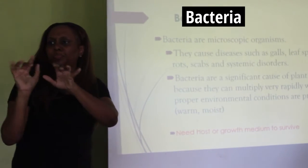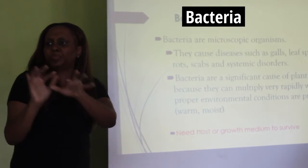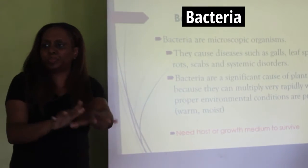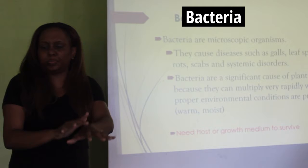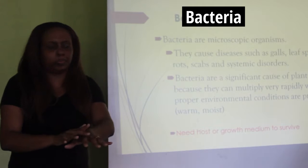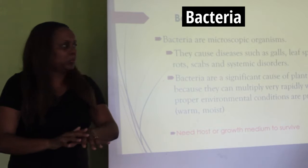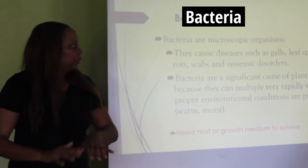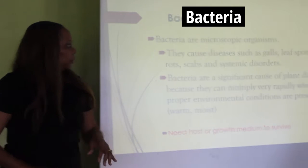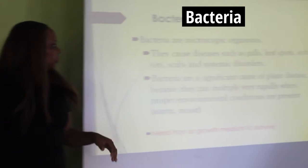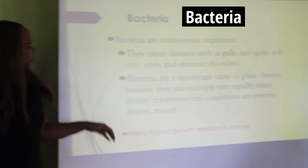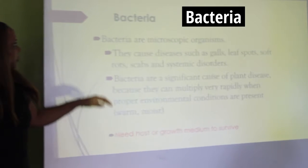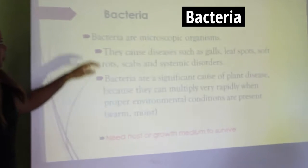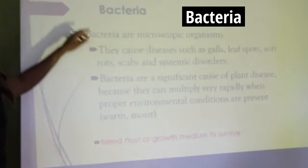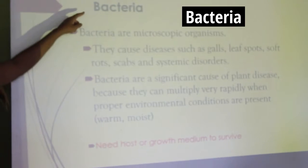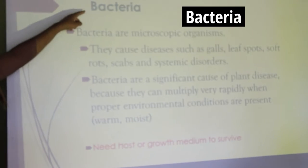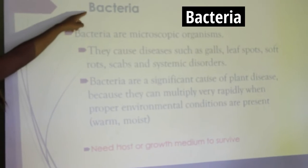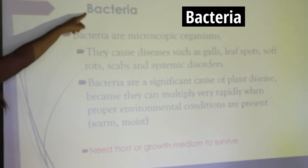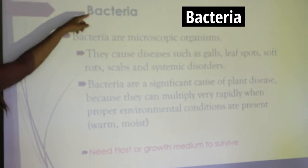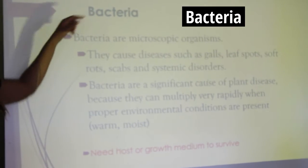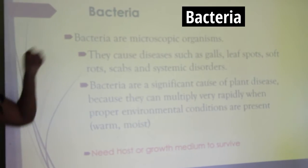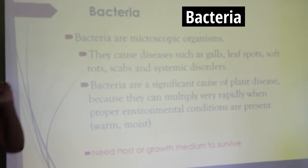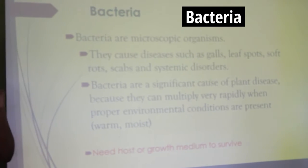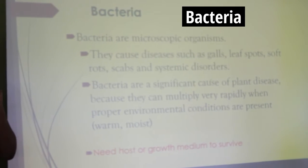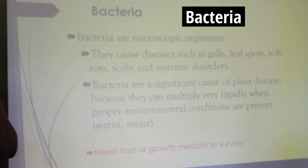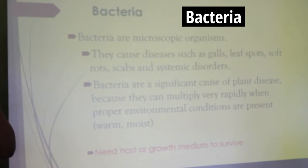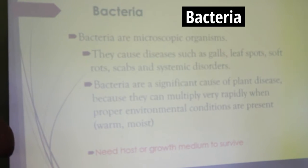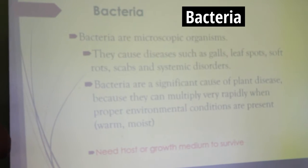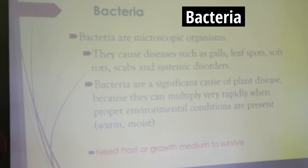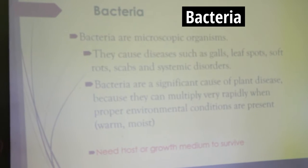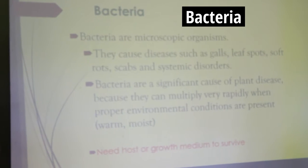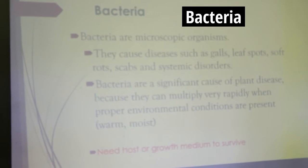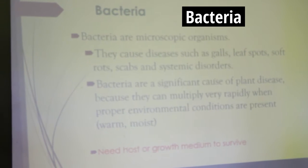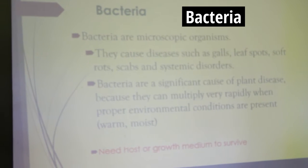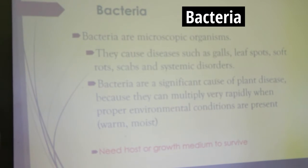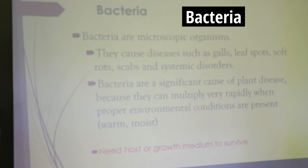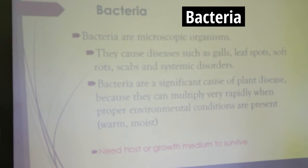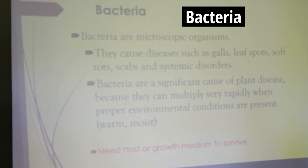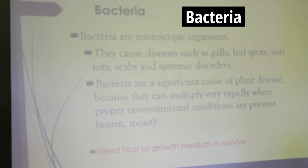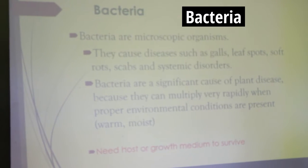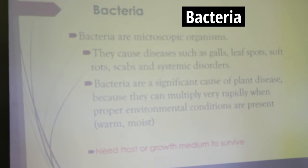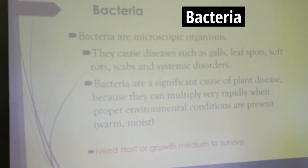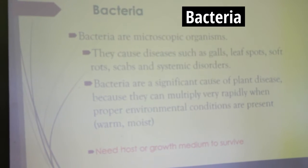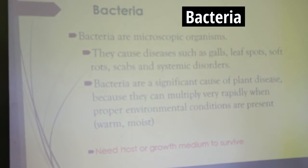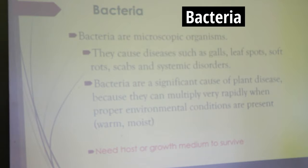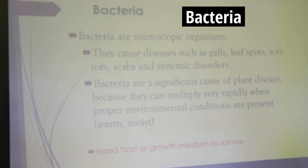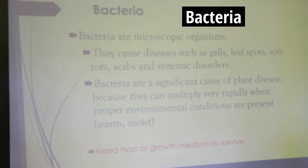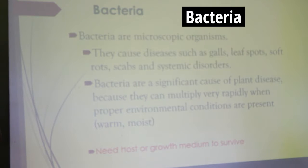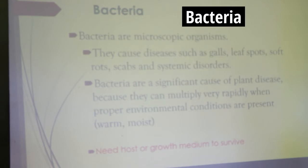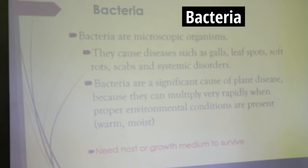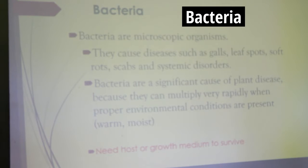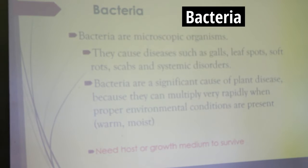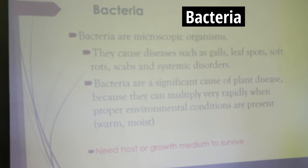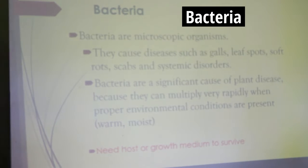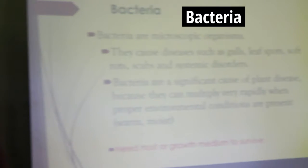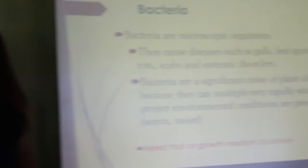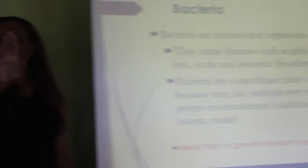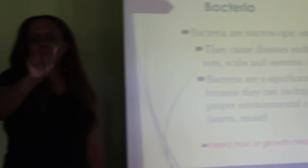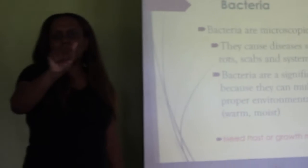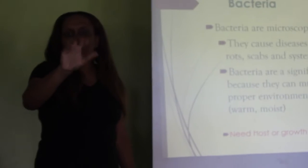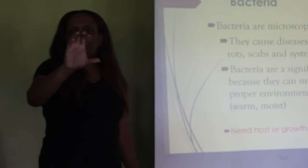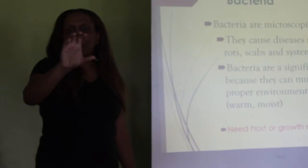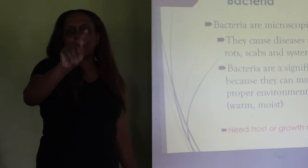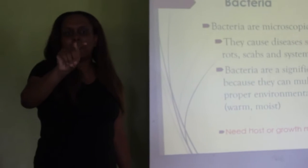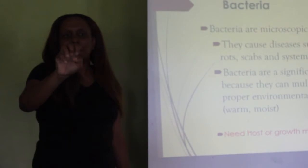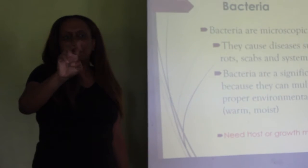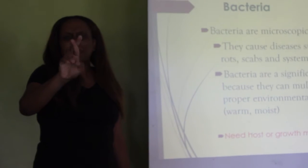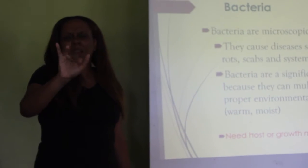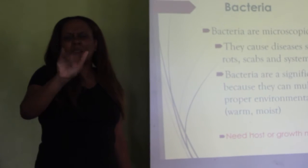we go onto bacterias which is another pathogen and bacterias like the fungus very very tiny particles